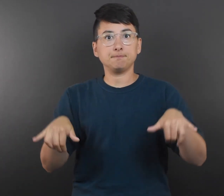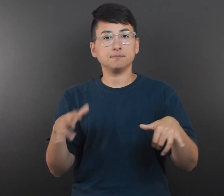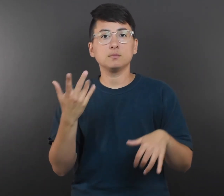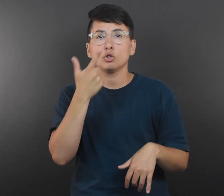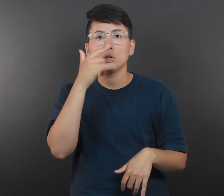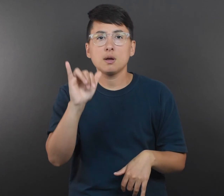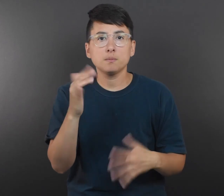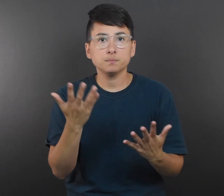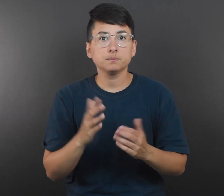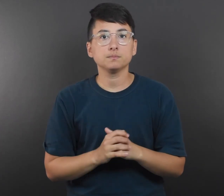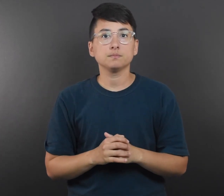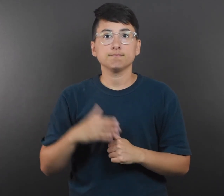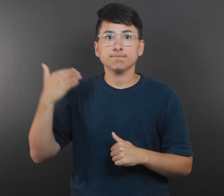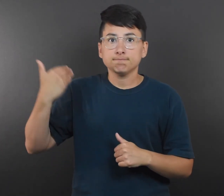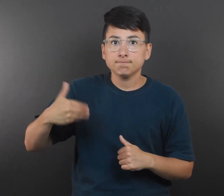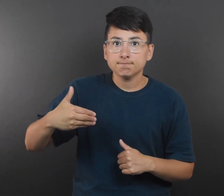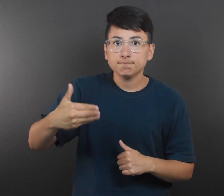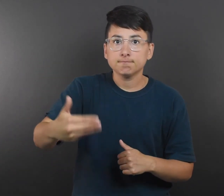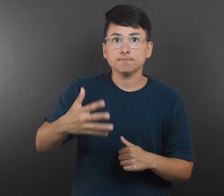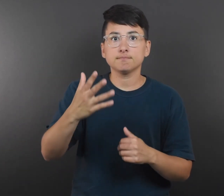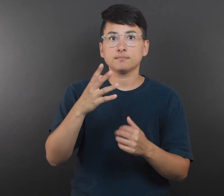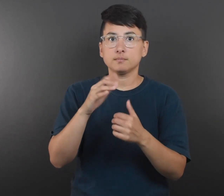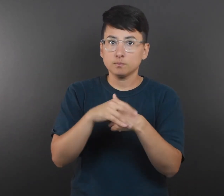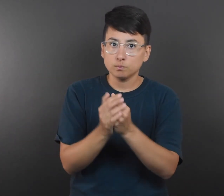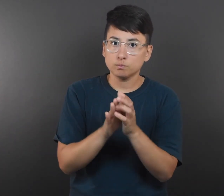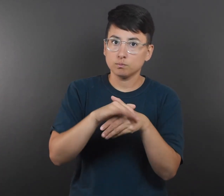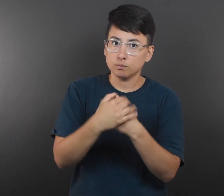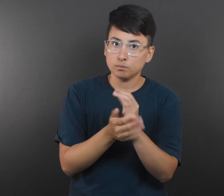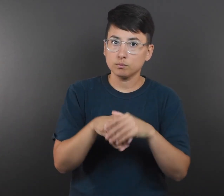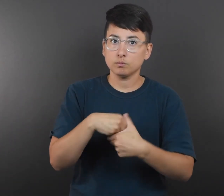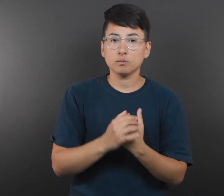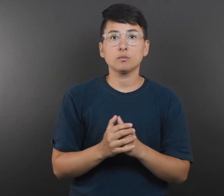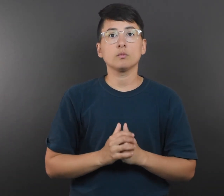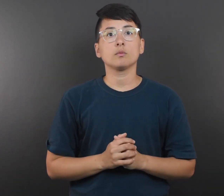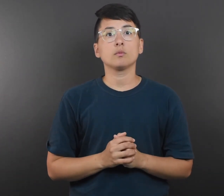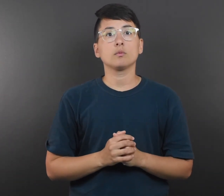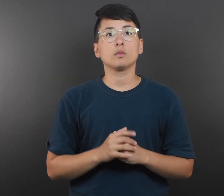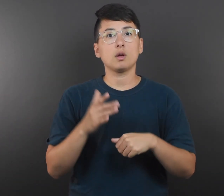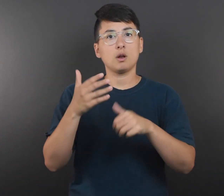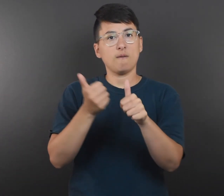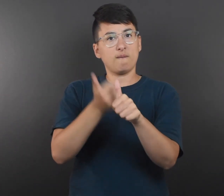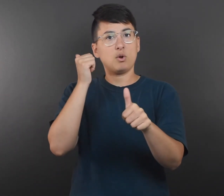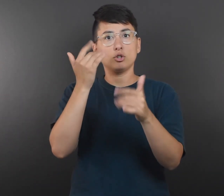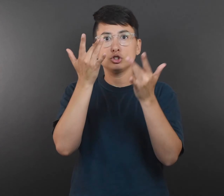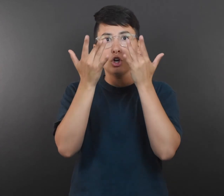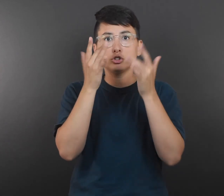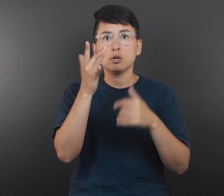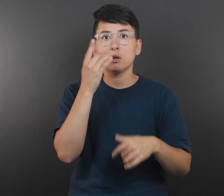frequent and thorough hand washing; avoiding touching eyes, nose or mouth with unwashed hands;